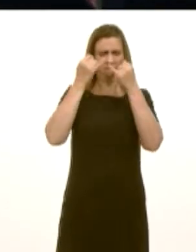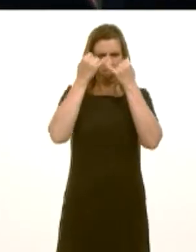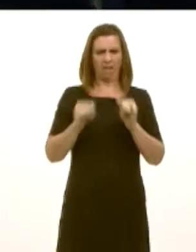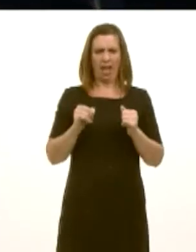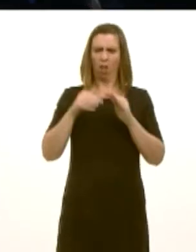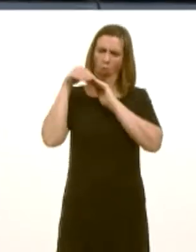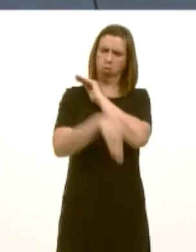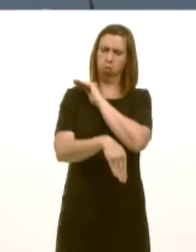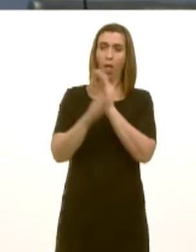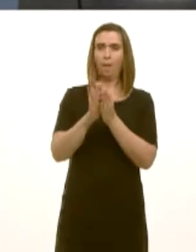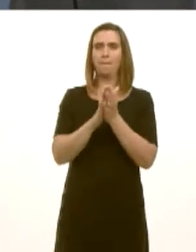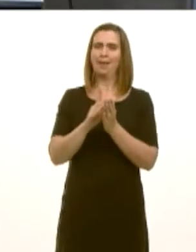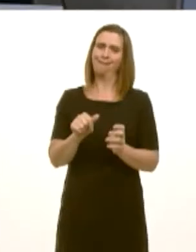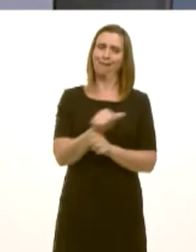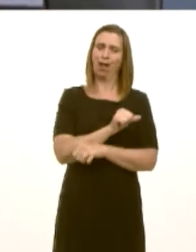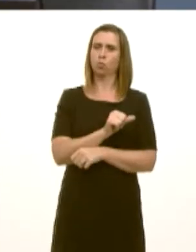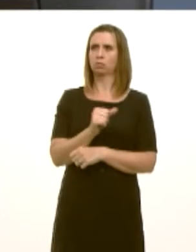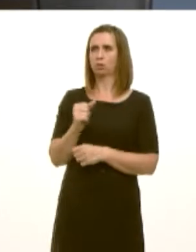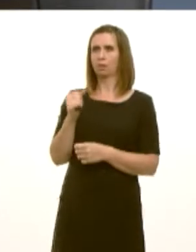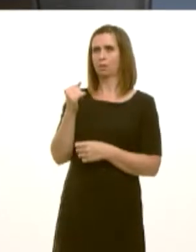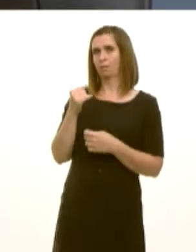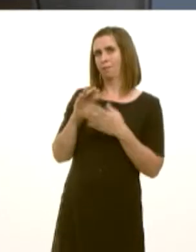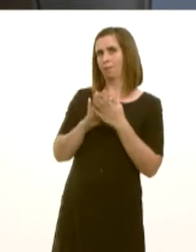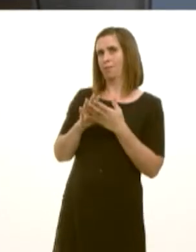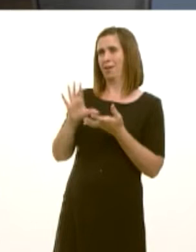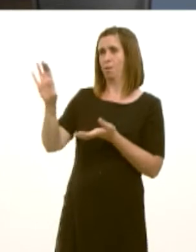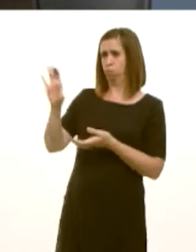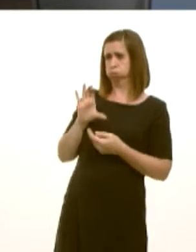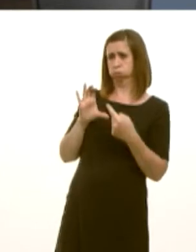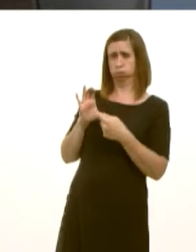Carwyn Jones: Nobody could argue that that is something that anybody could support.